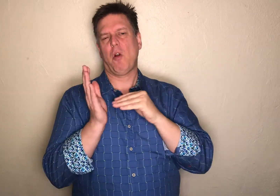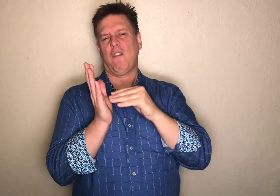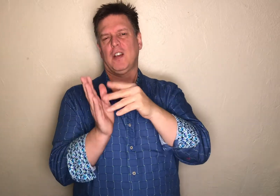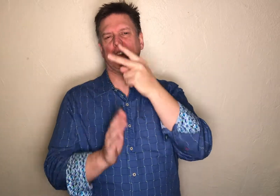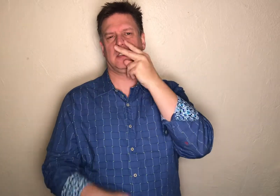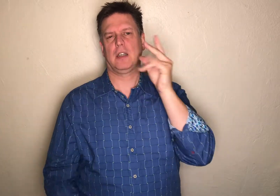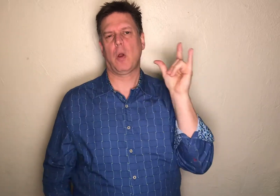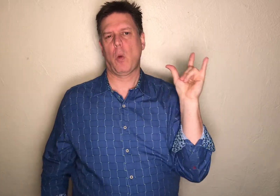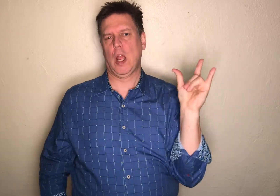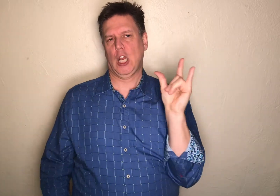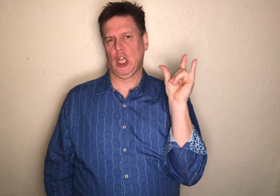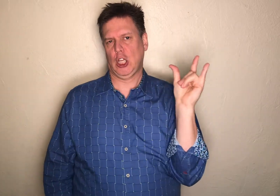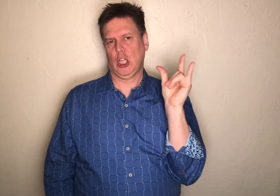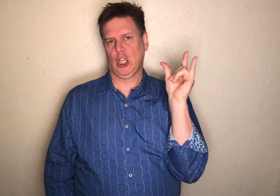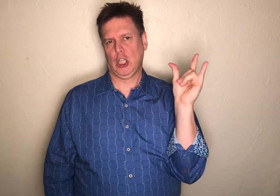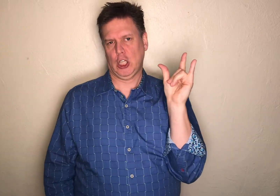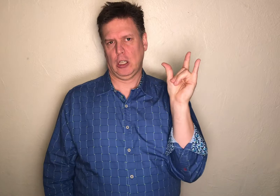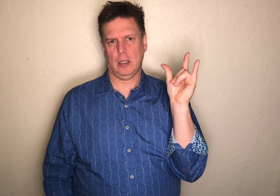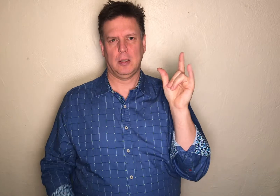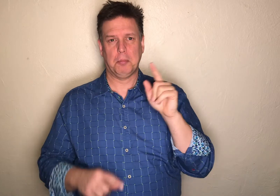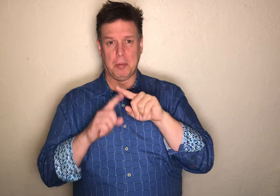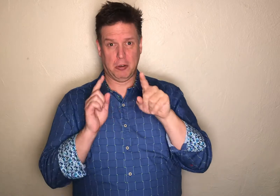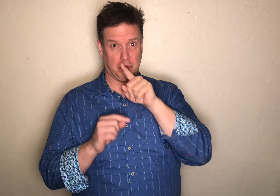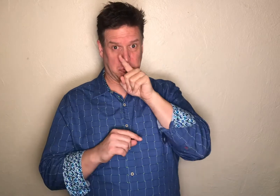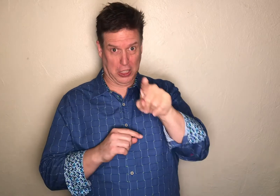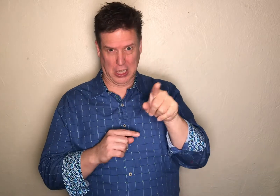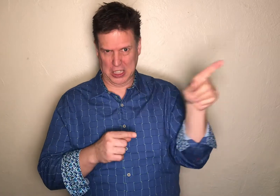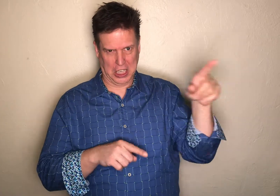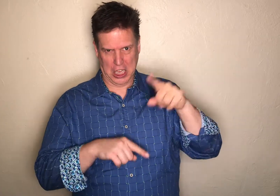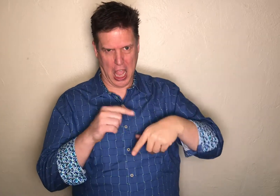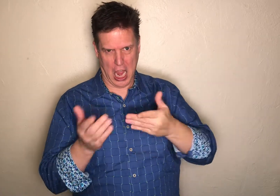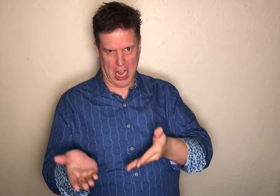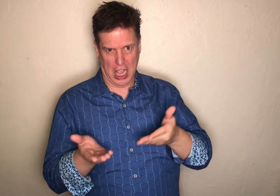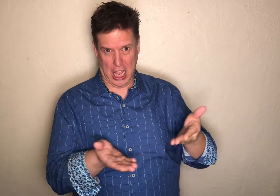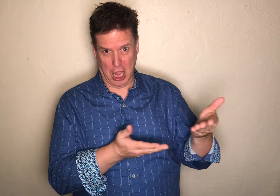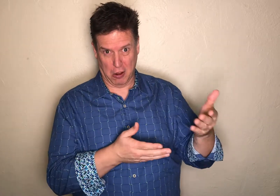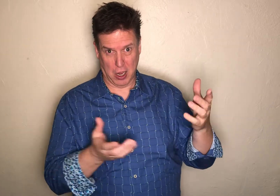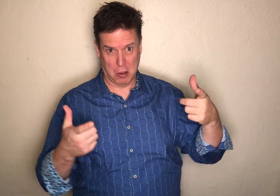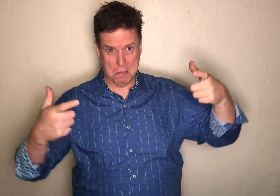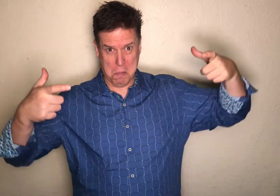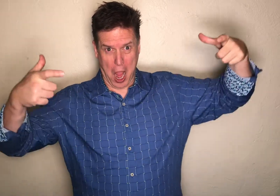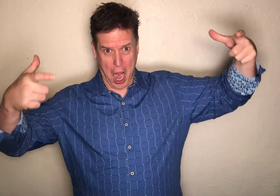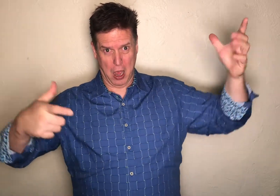you'll probably more often see it like this but in reality of course a waiter